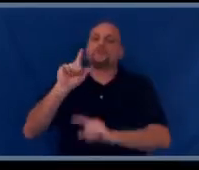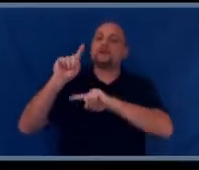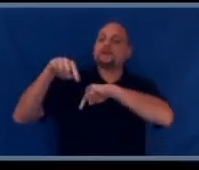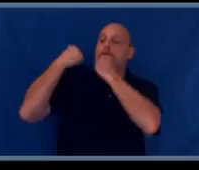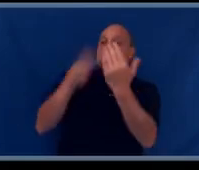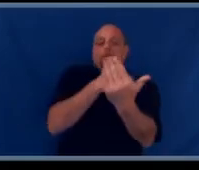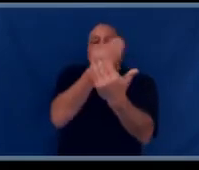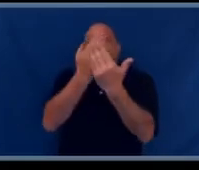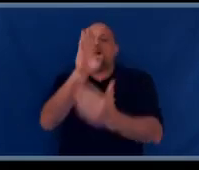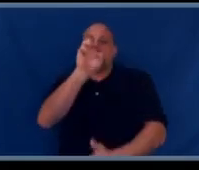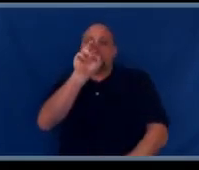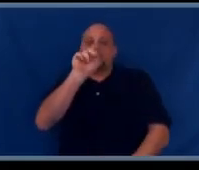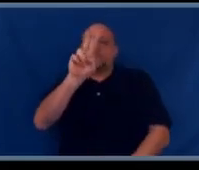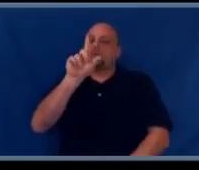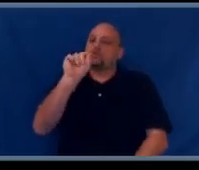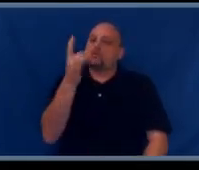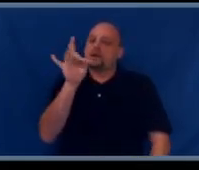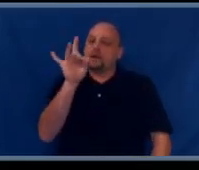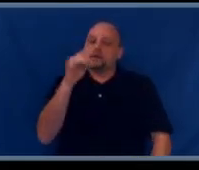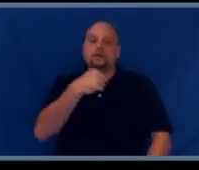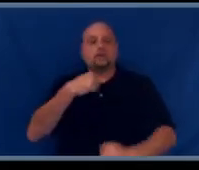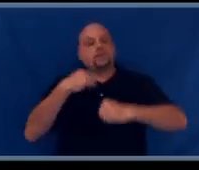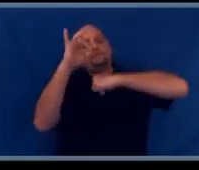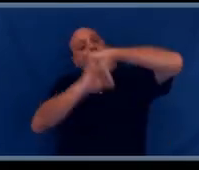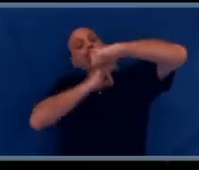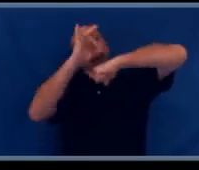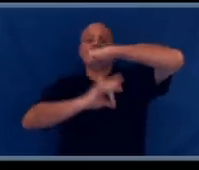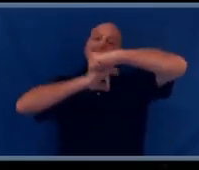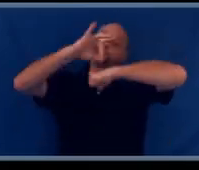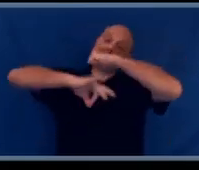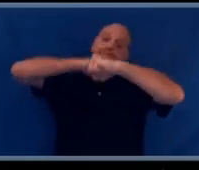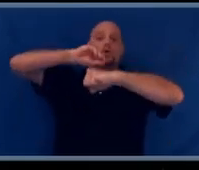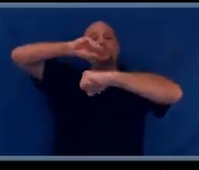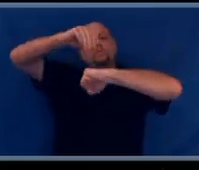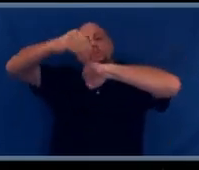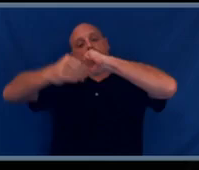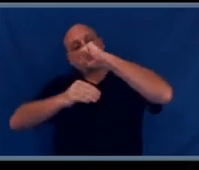OUR SPACECRAFT HAS BEEN ORBITING THE ASTEROID, MAPPING AND STUDYING IT.